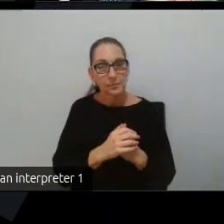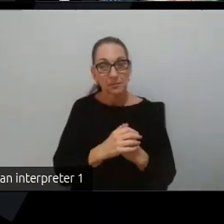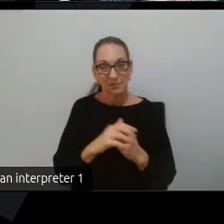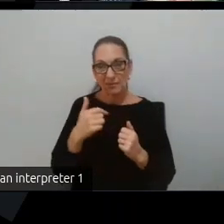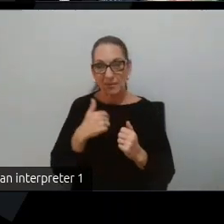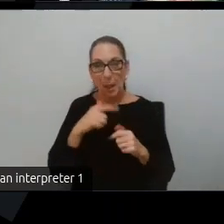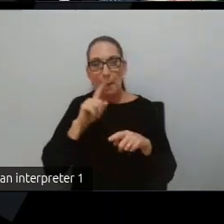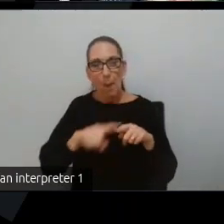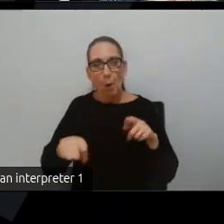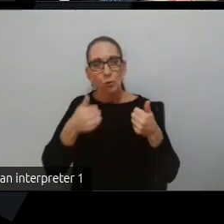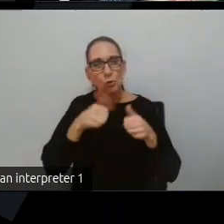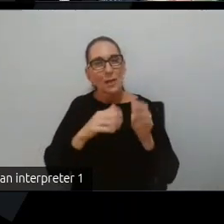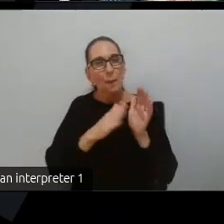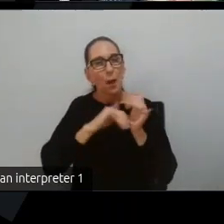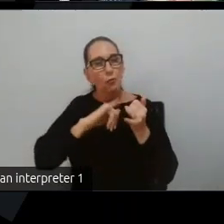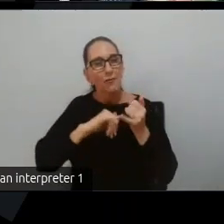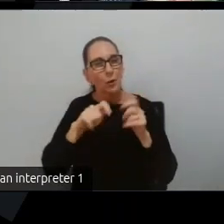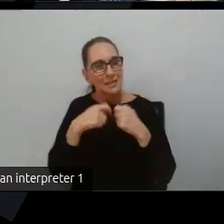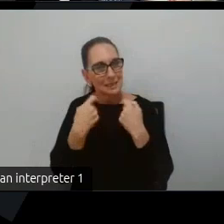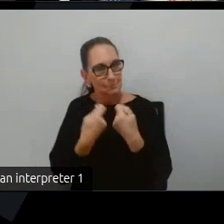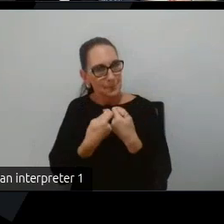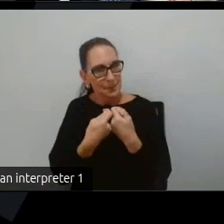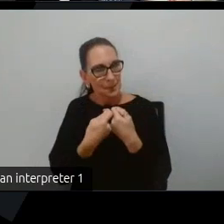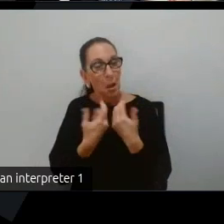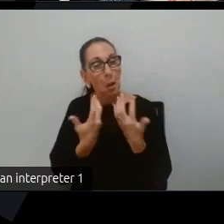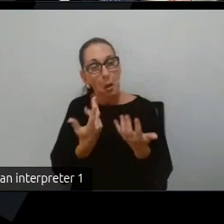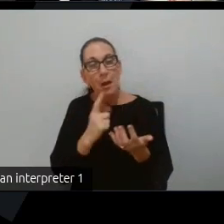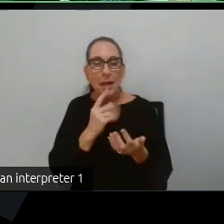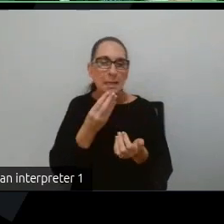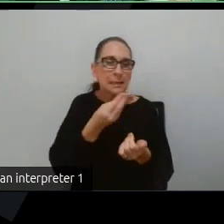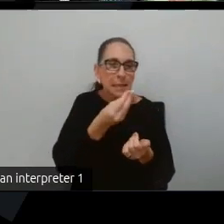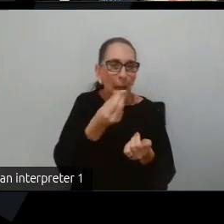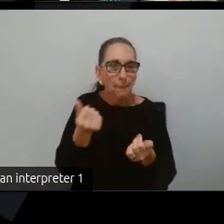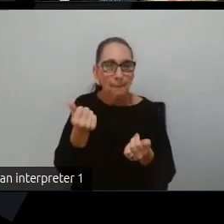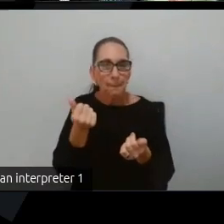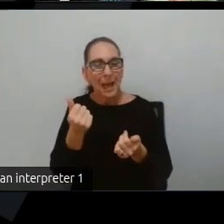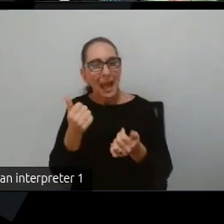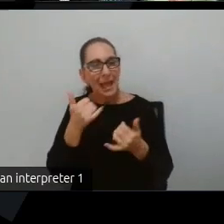Microsoft Teams, although we do have some that are um telephone and face to face,